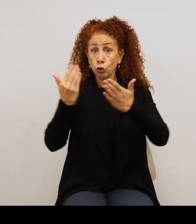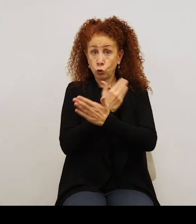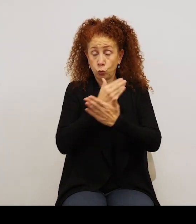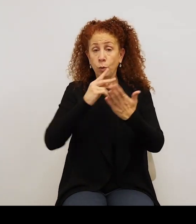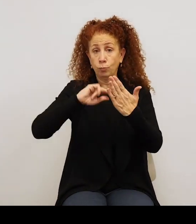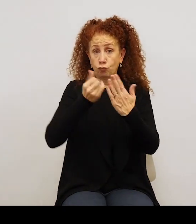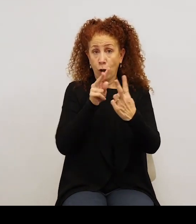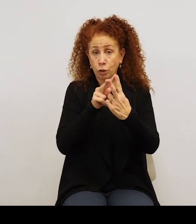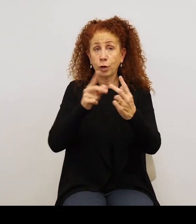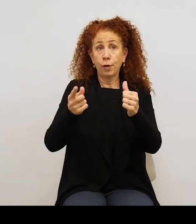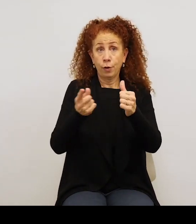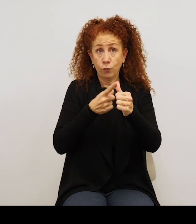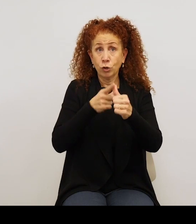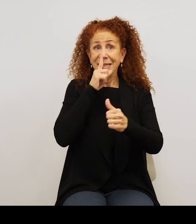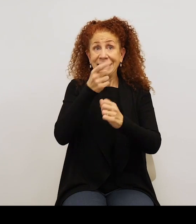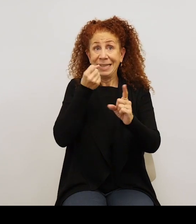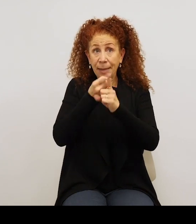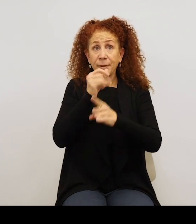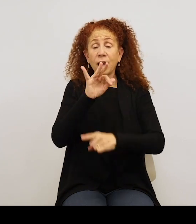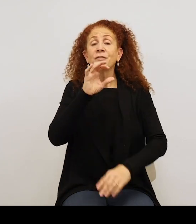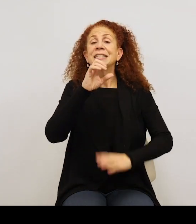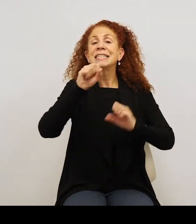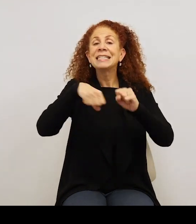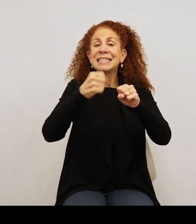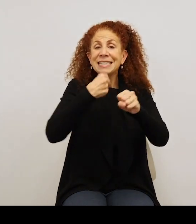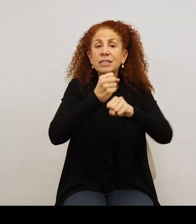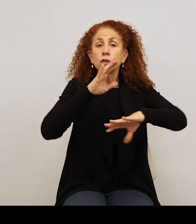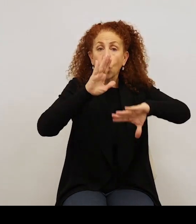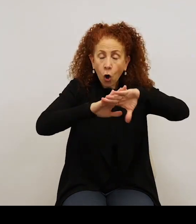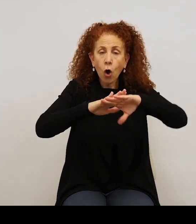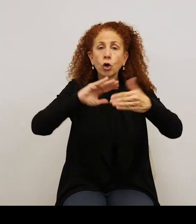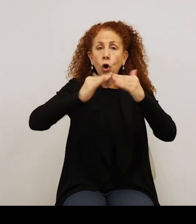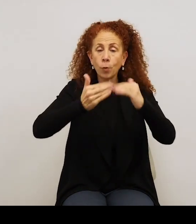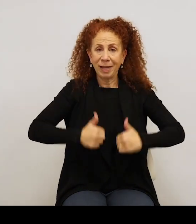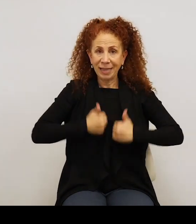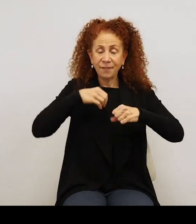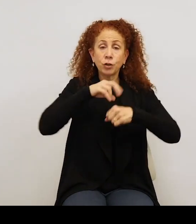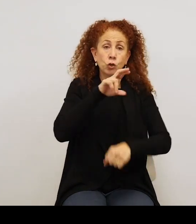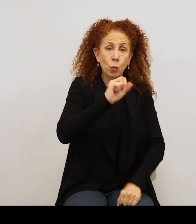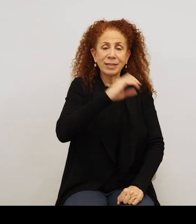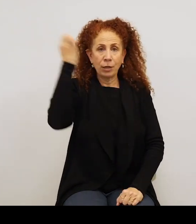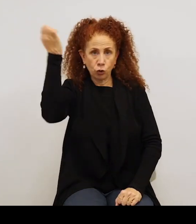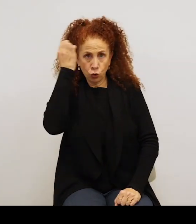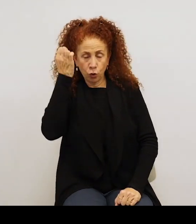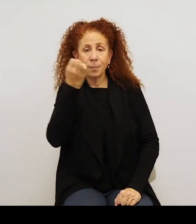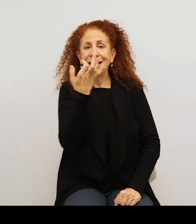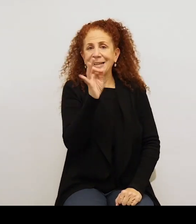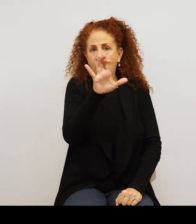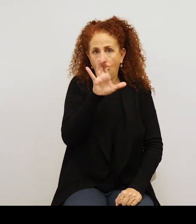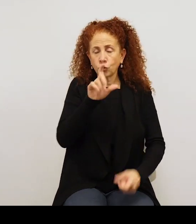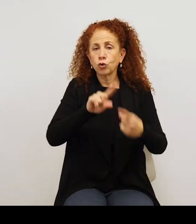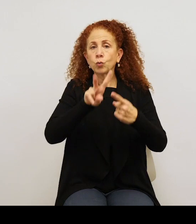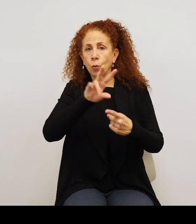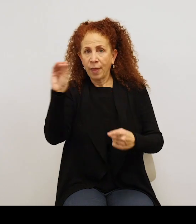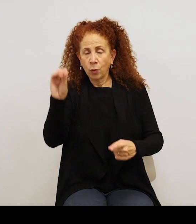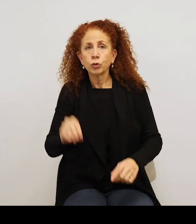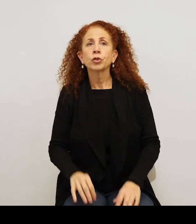The first is about the impact of seasons on urban life in the US and Europe between 1900 and 2000.